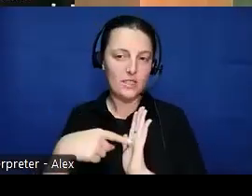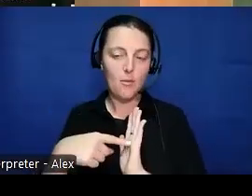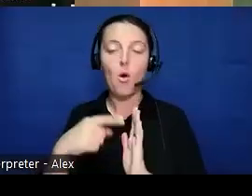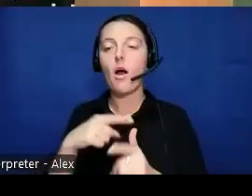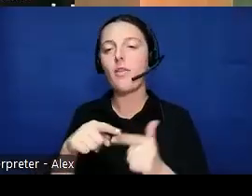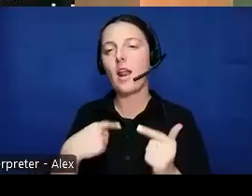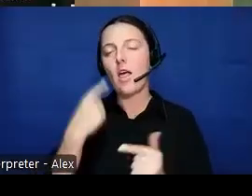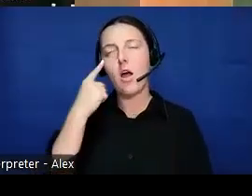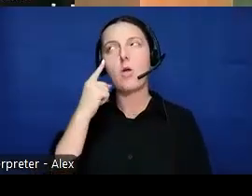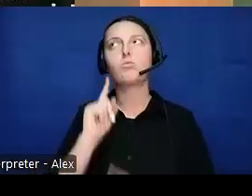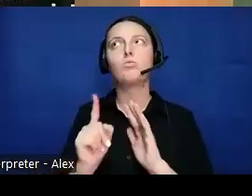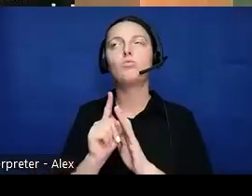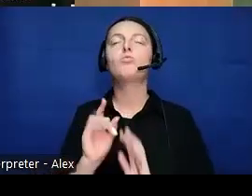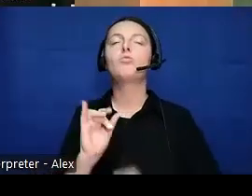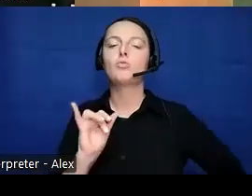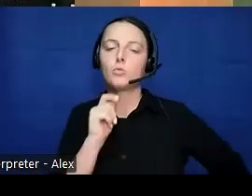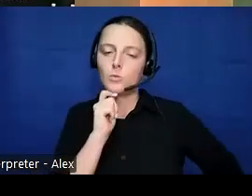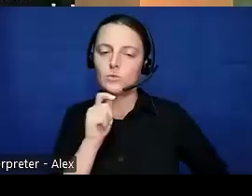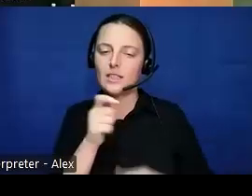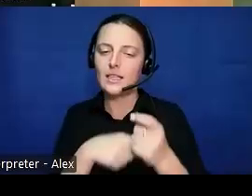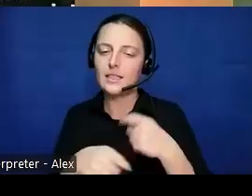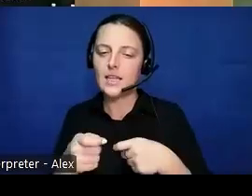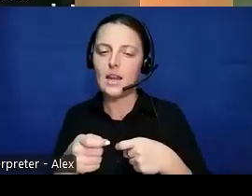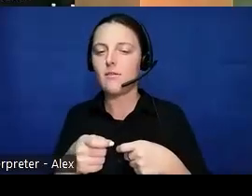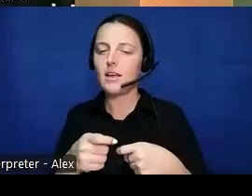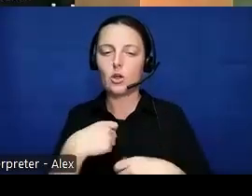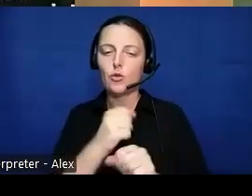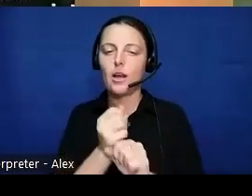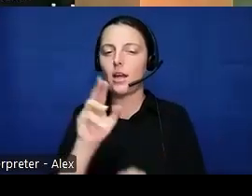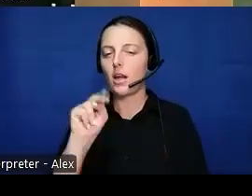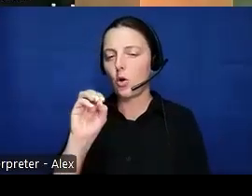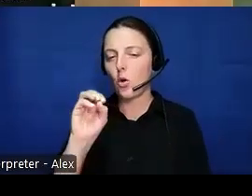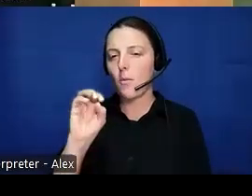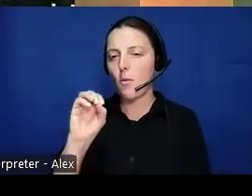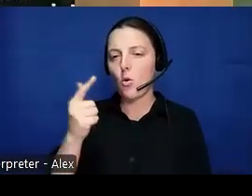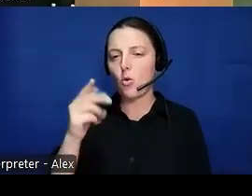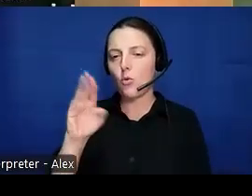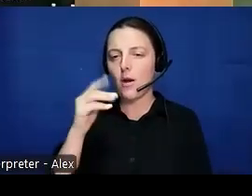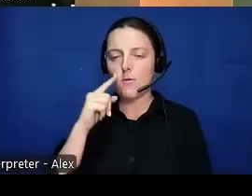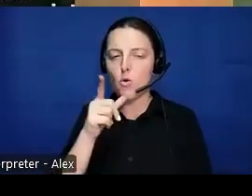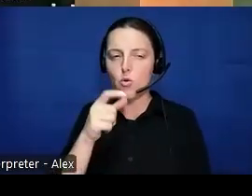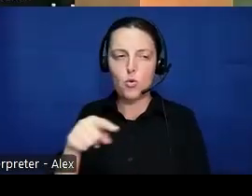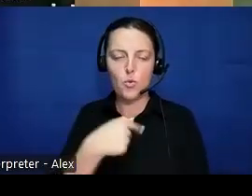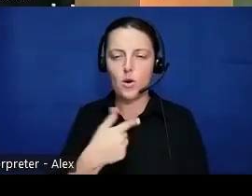a nomogram for like who do we really want to look out for uh patients with a higher partation burden